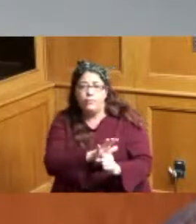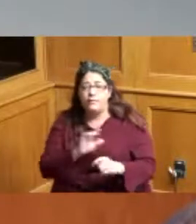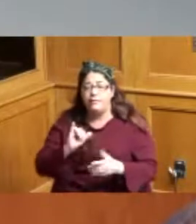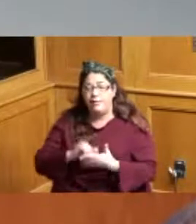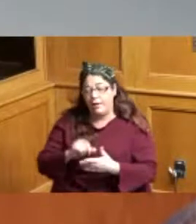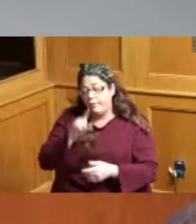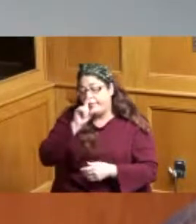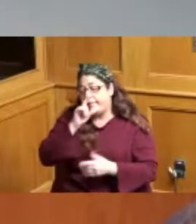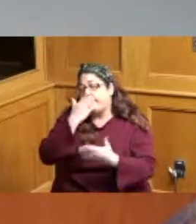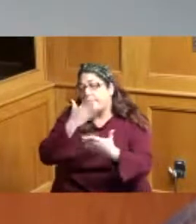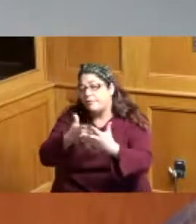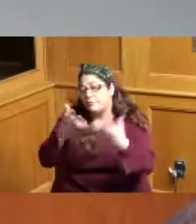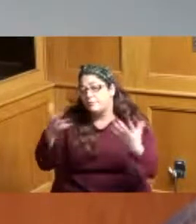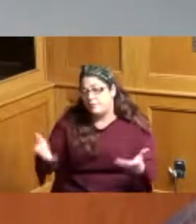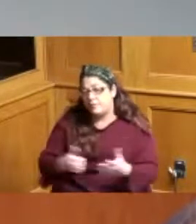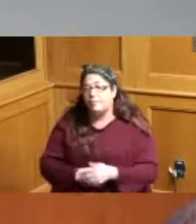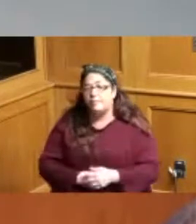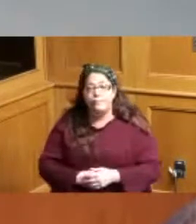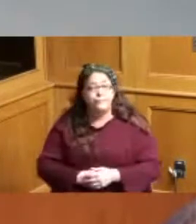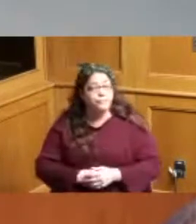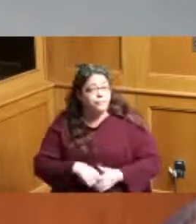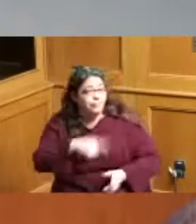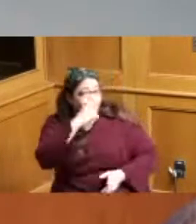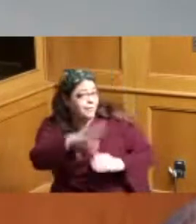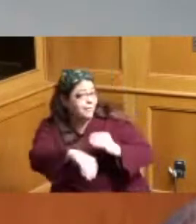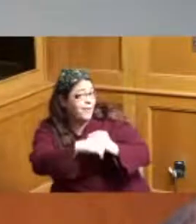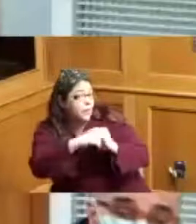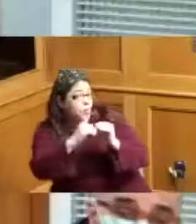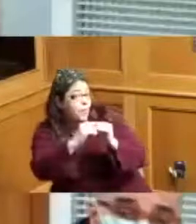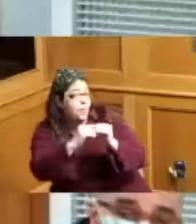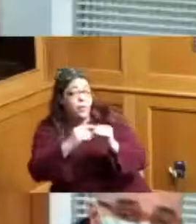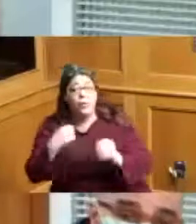there to really reach out perfect and if I could just add one more thing to that we are offering